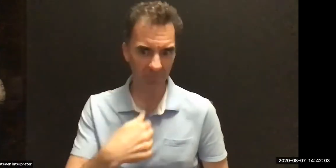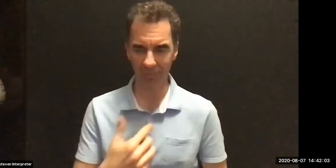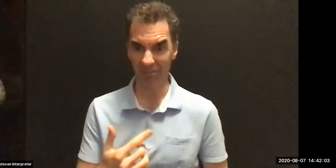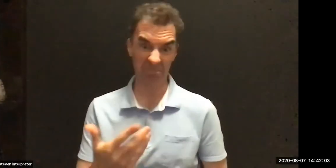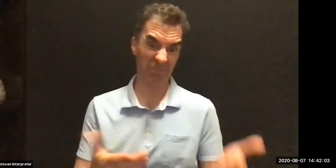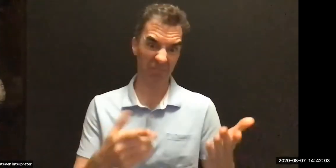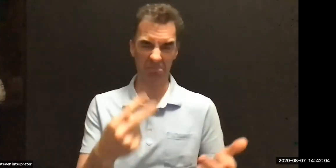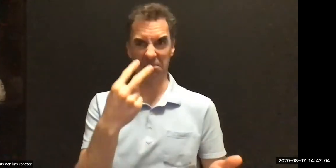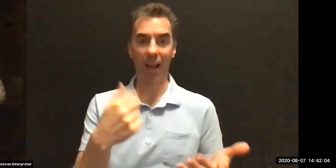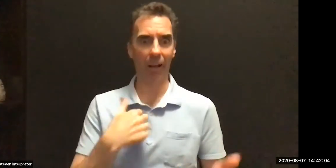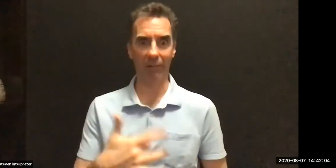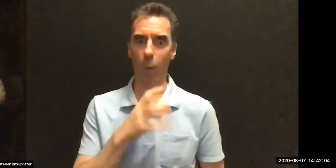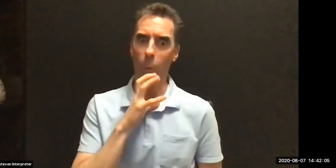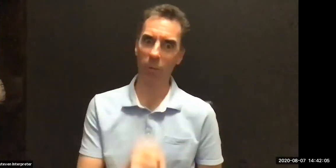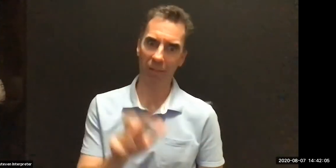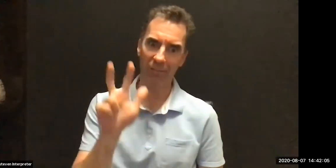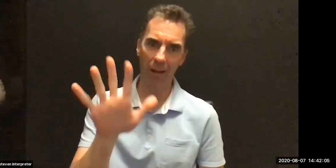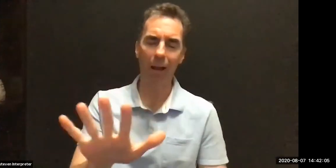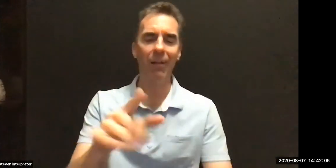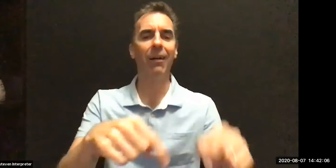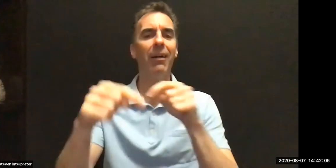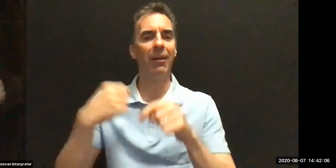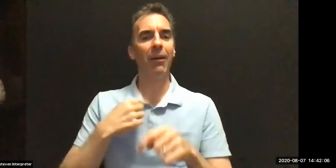Channelle Charest: But I remember going to get that first job out of college and